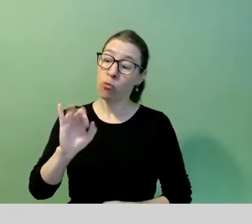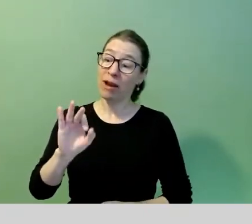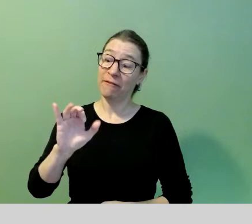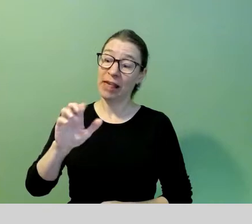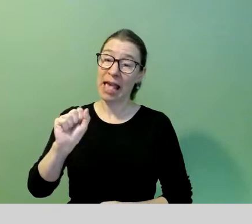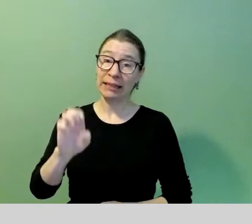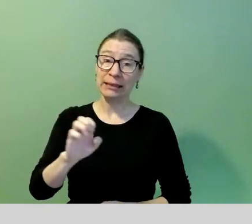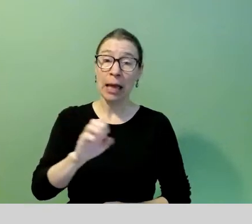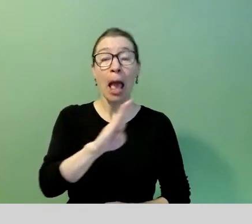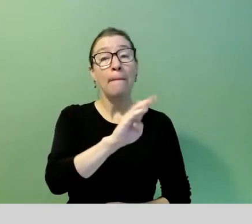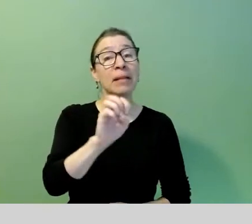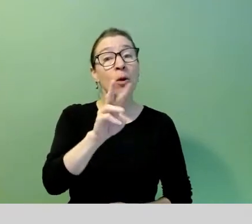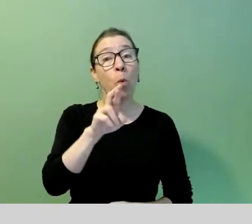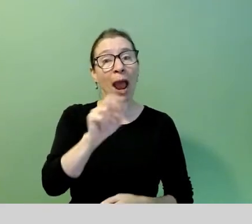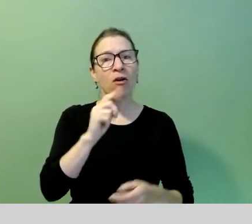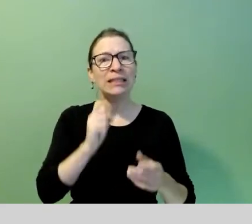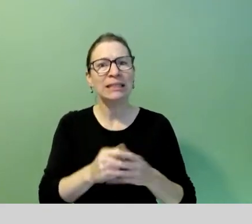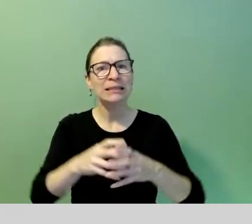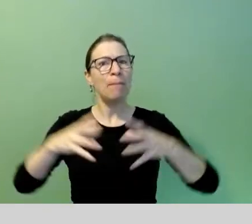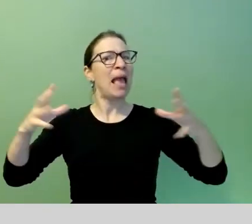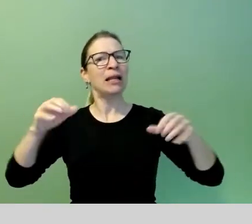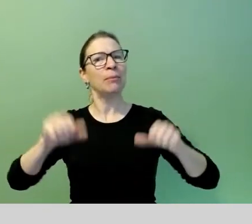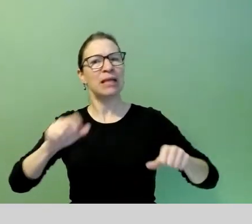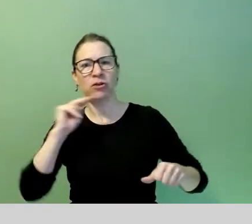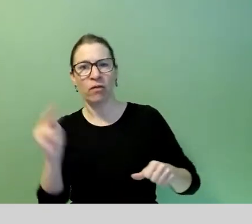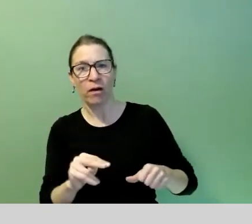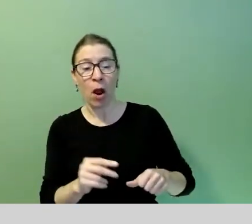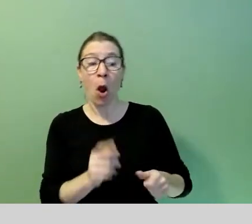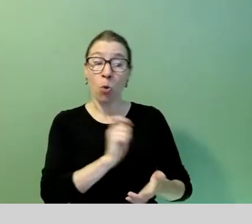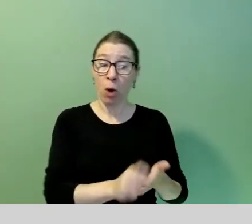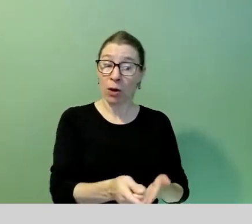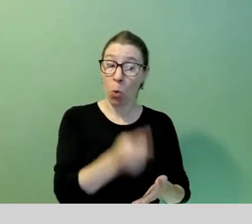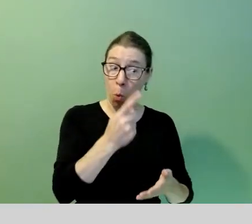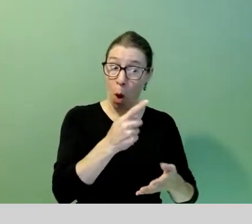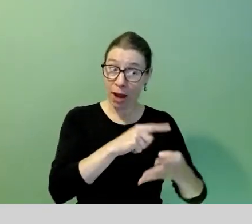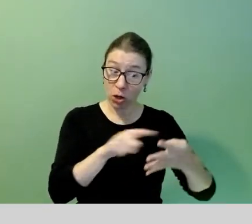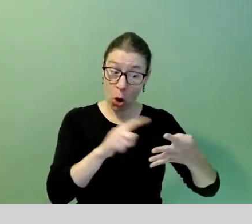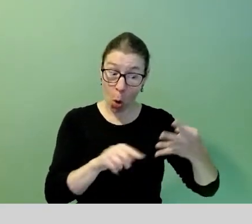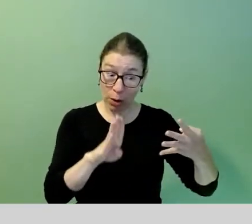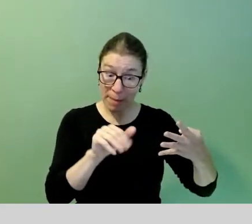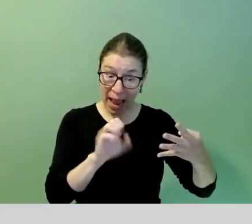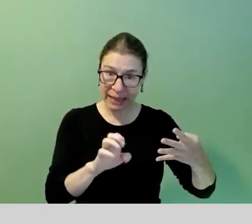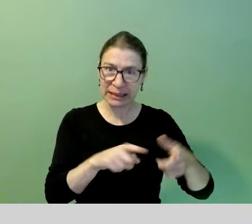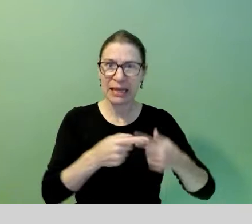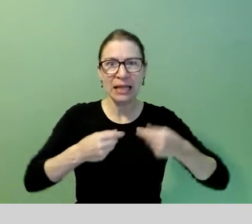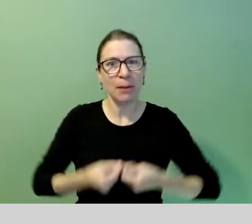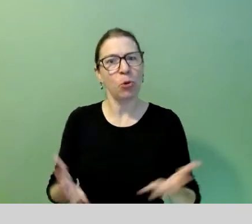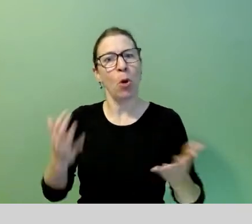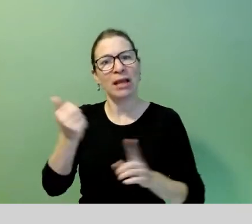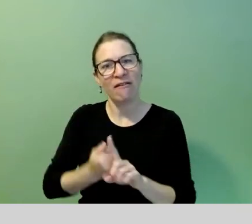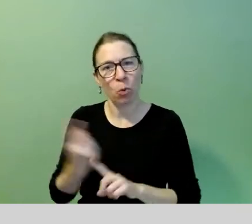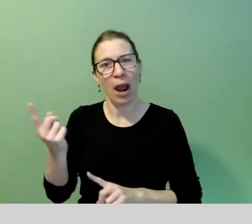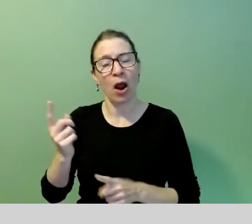Write one code base, deploy it everywhere. By everywhere, they say it in their header, iOS, Android, windows,